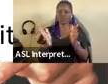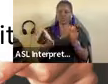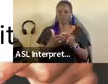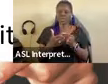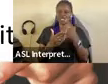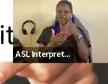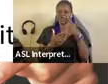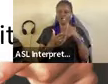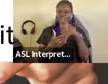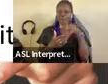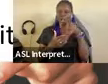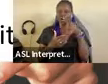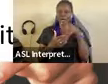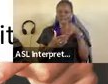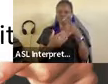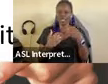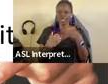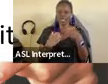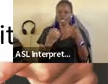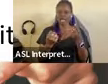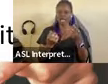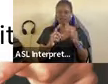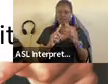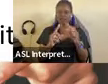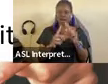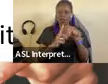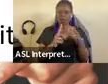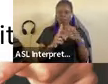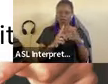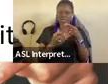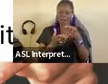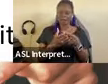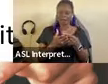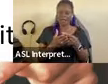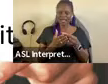budget, but we don't know when that money will come online and when it will be mase